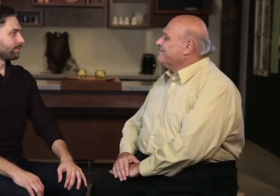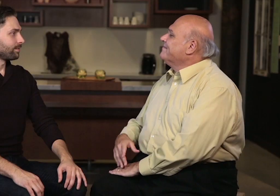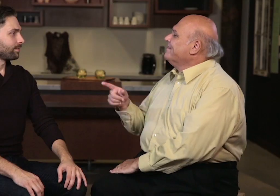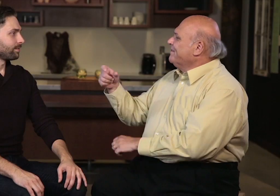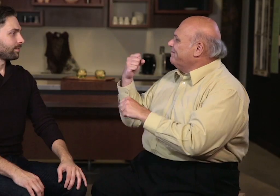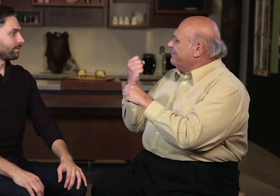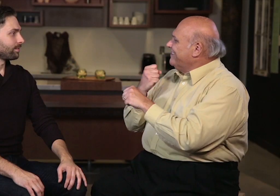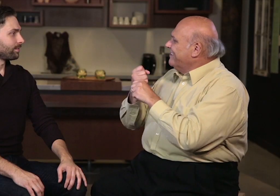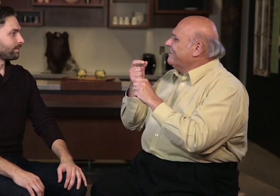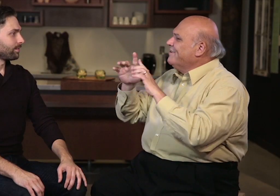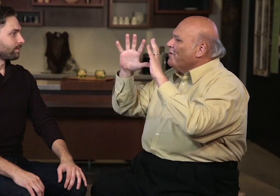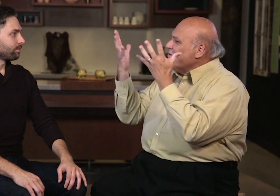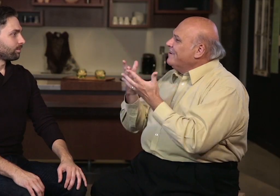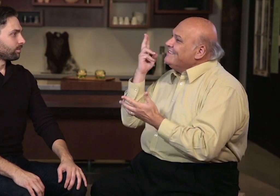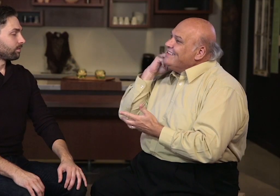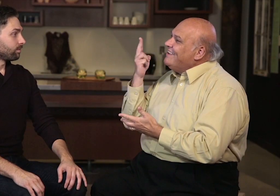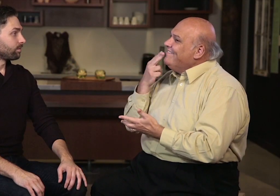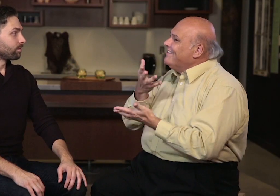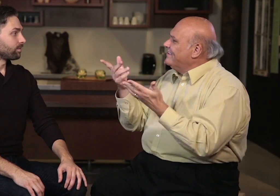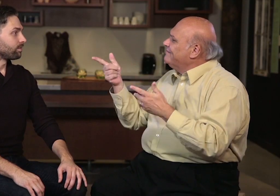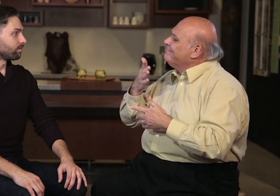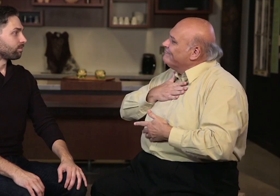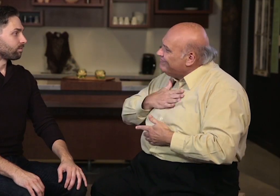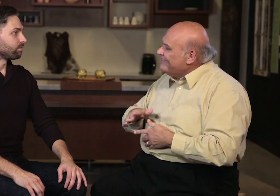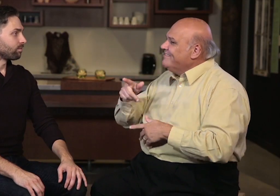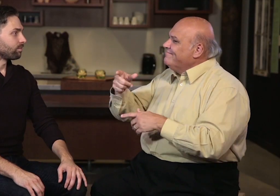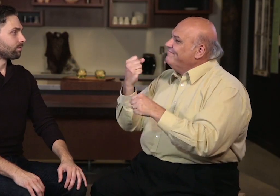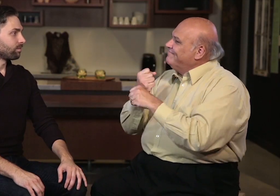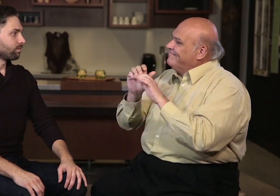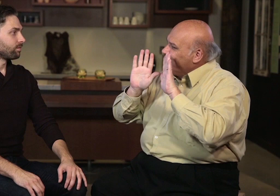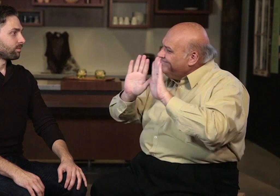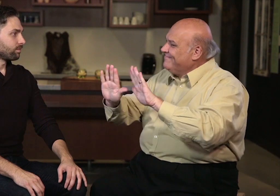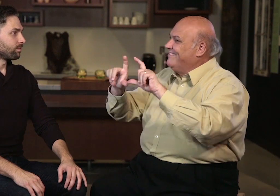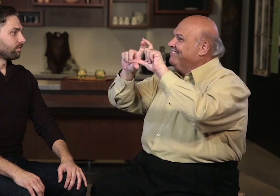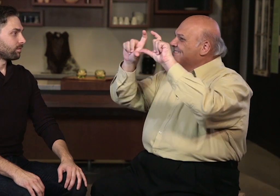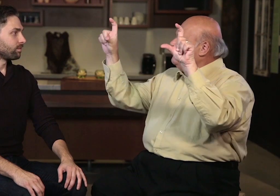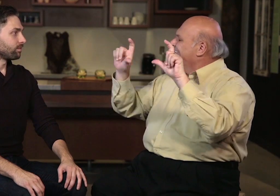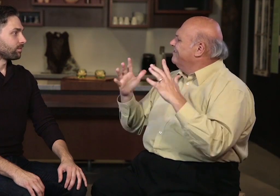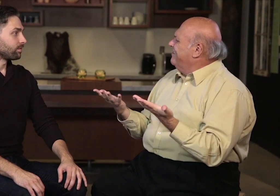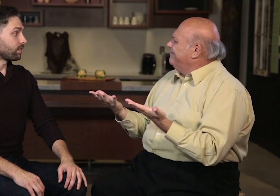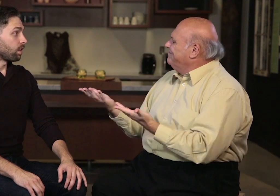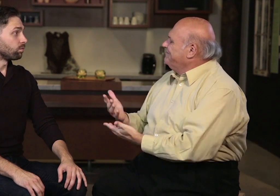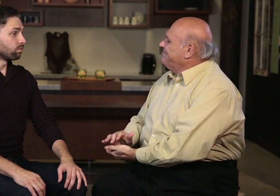You work with Deaf people and help them to start their own Deaf businesses. How do you do this?